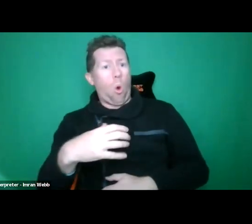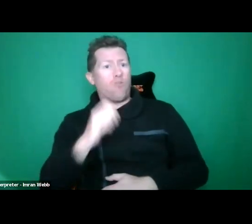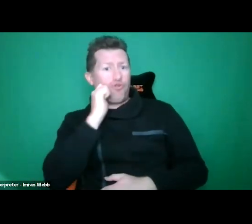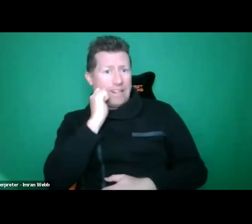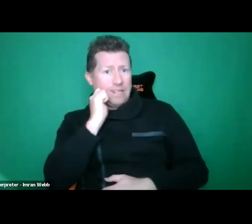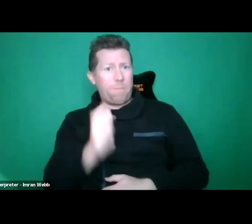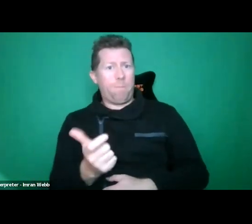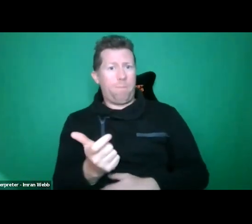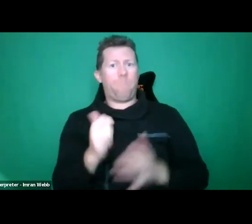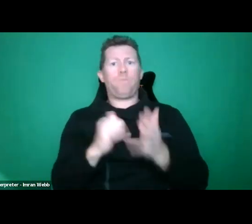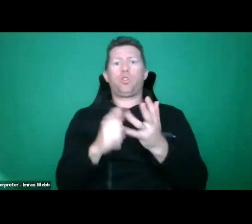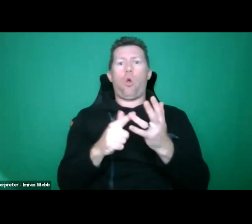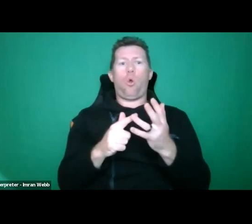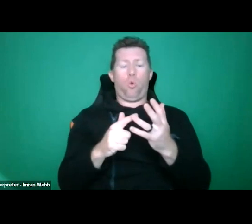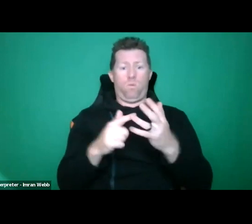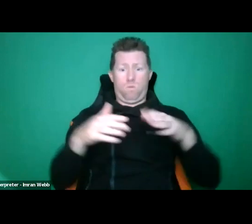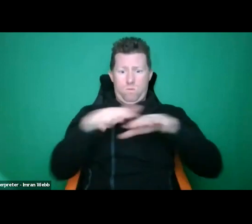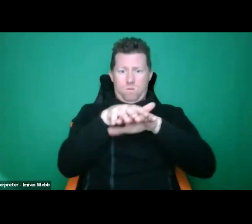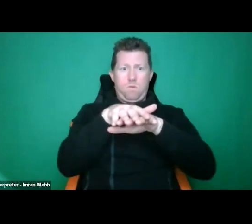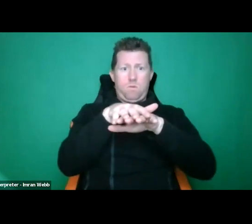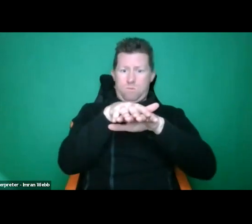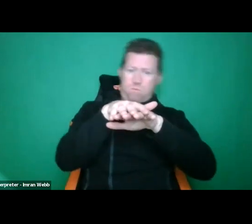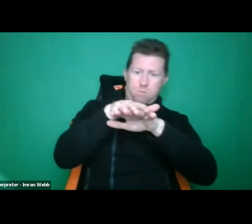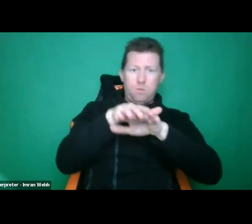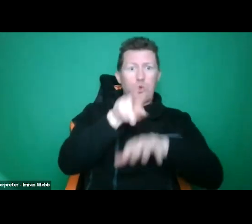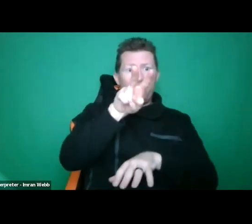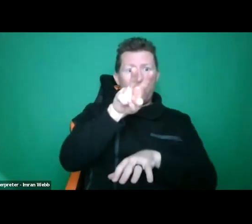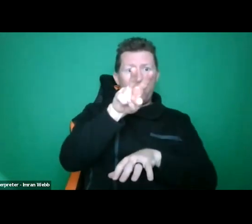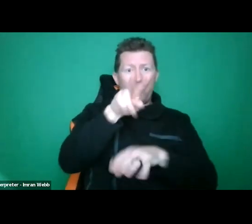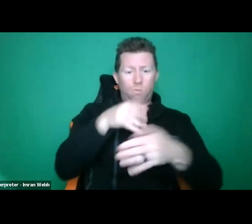and these things come together and act as a barrier to their inclusion.